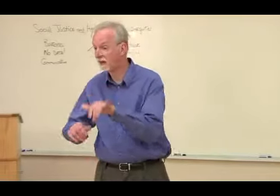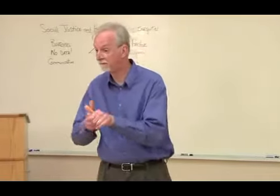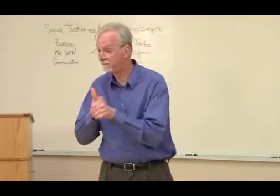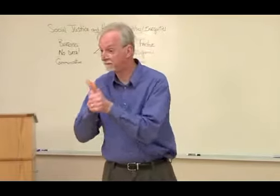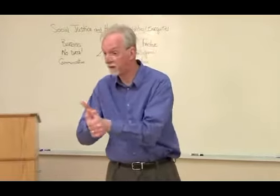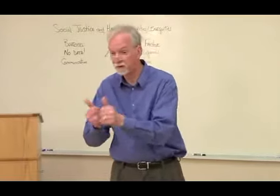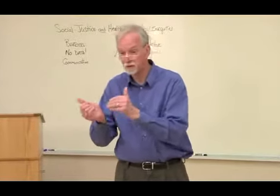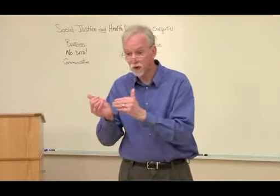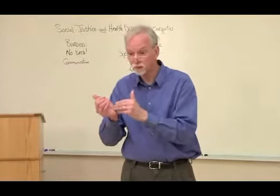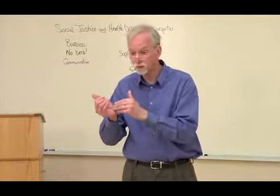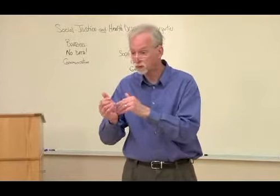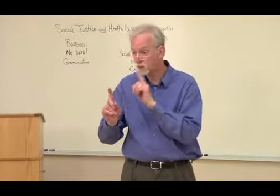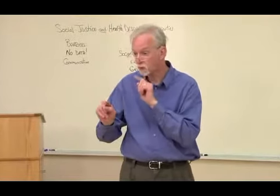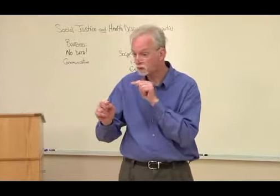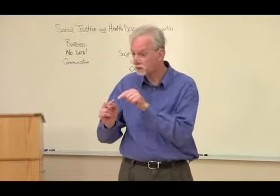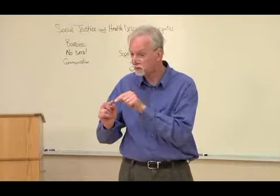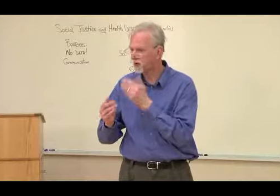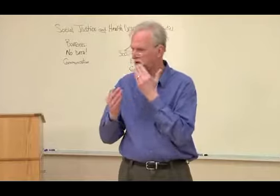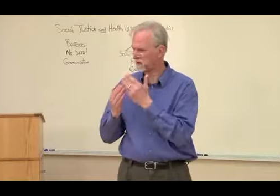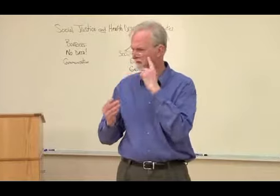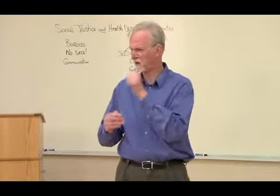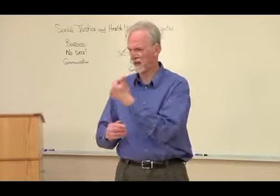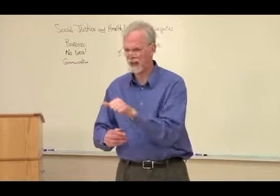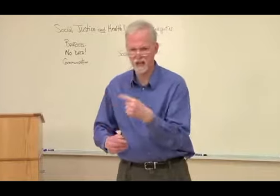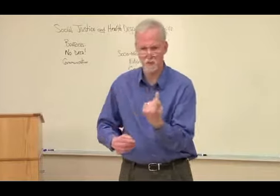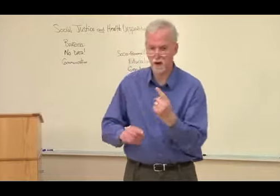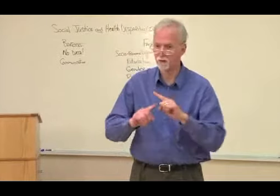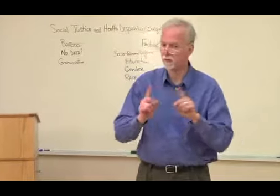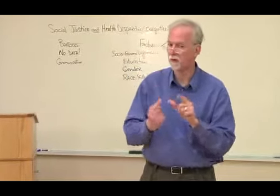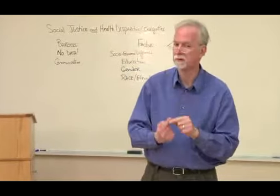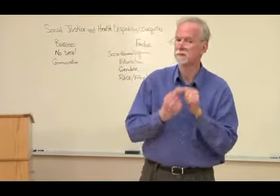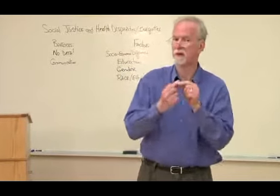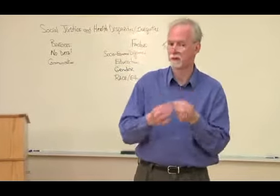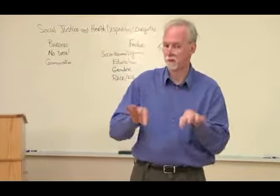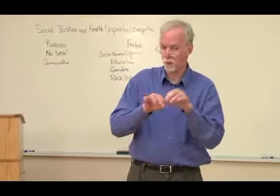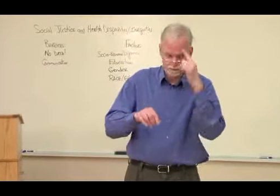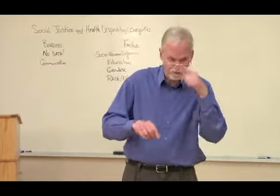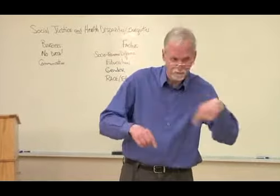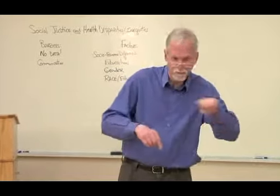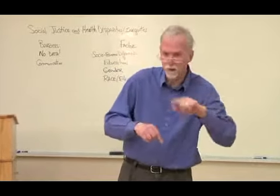Following doctor's recommendations is good for anyone, but it's especially important for people